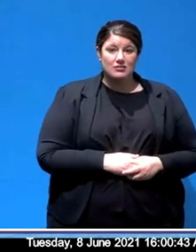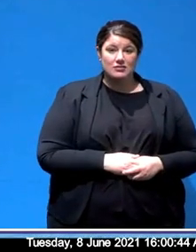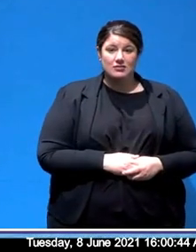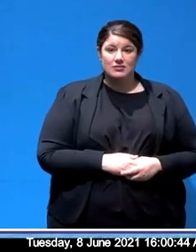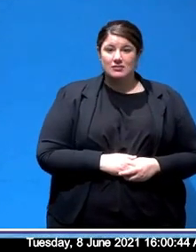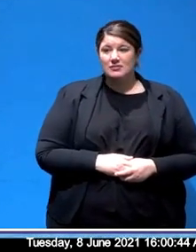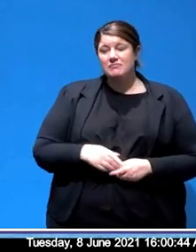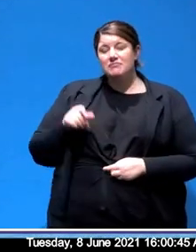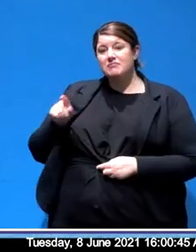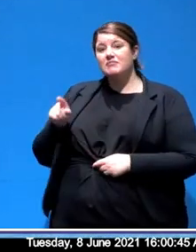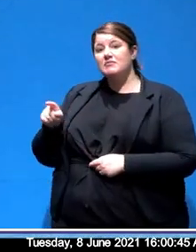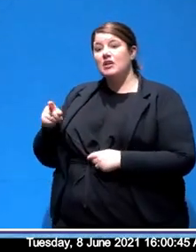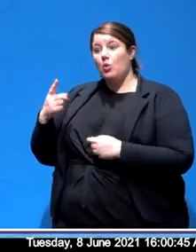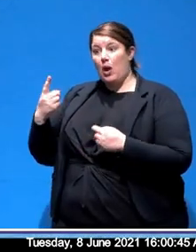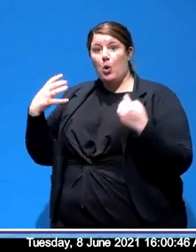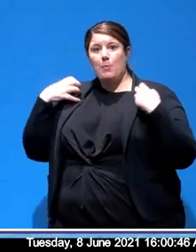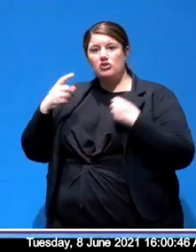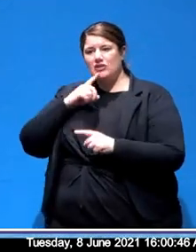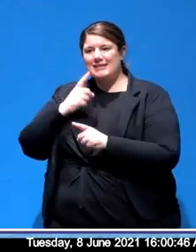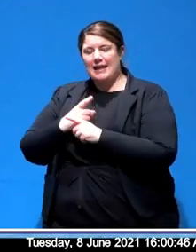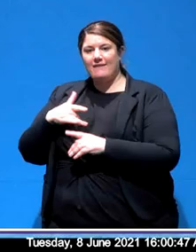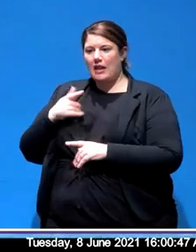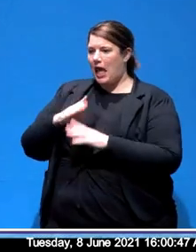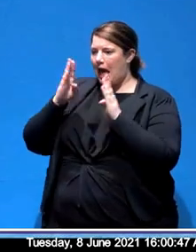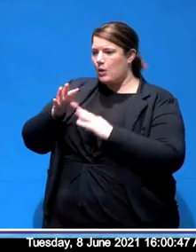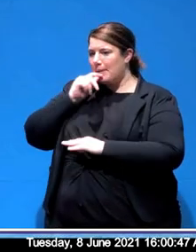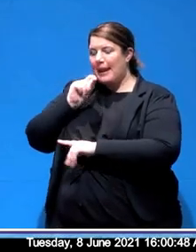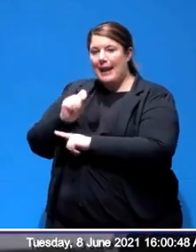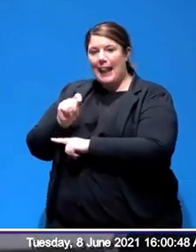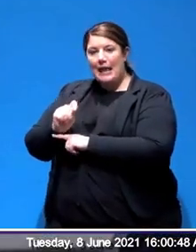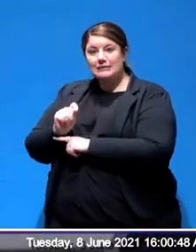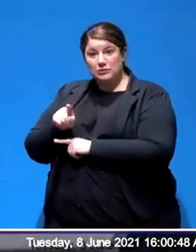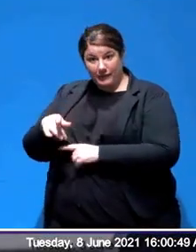neglect, is that a fair characterisation for you that day? Absolutely.